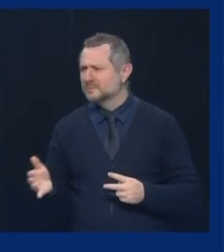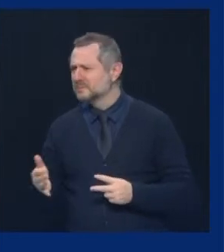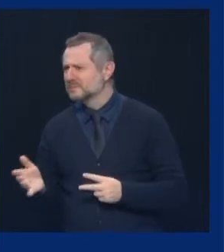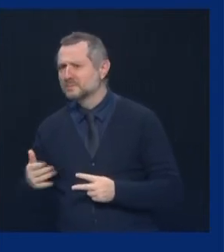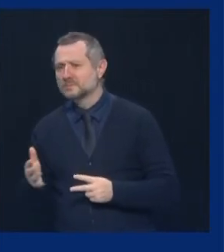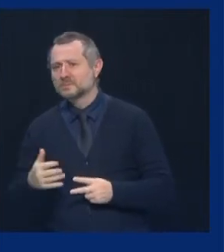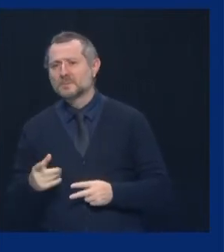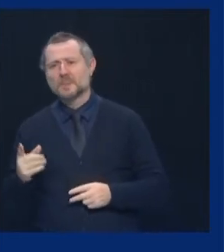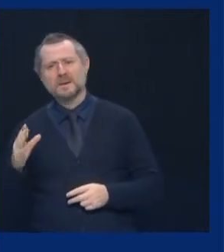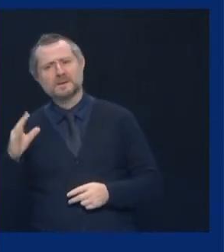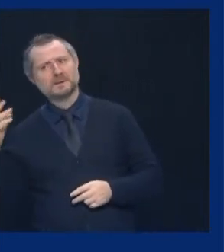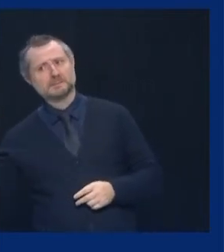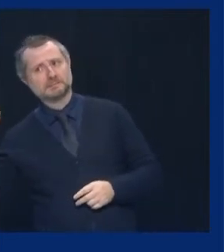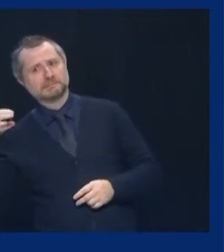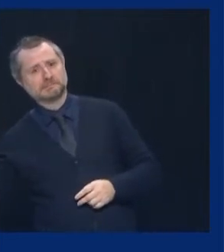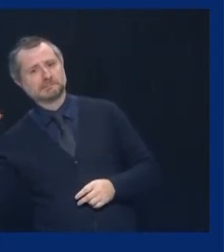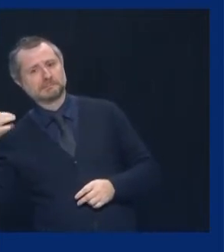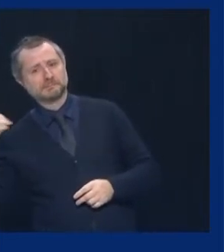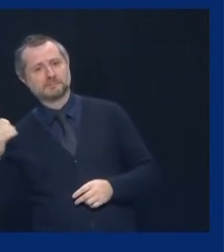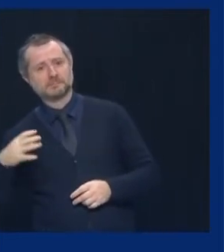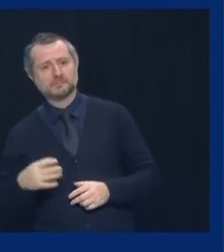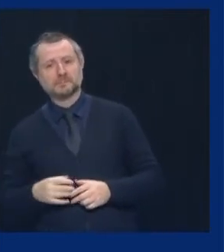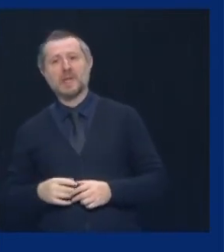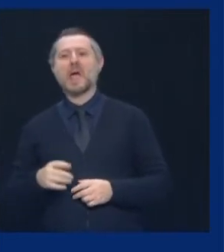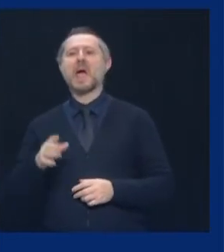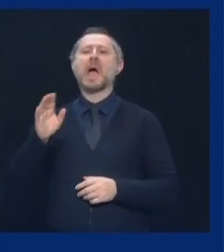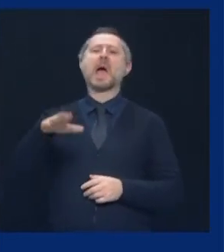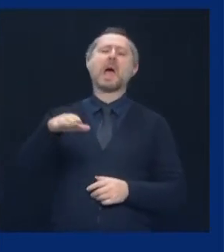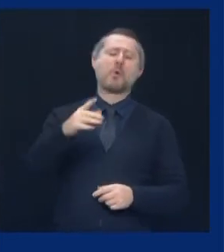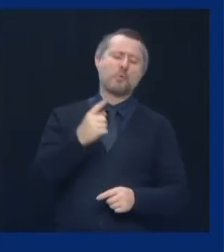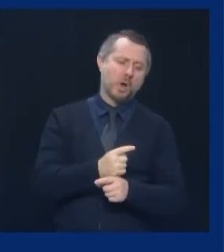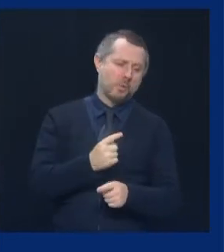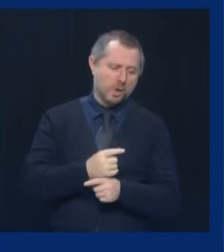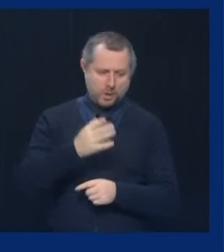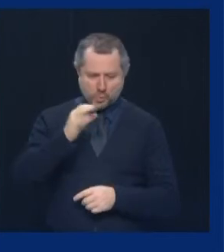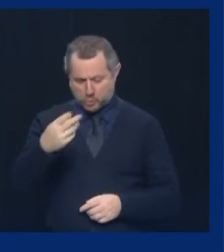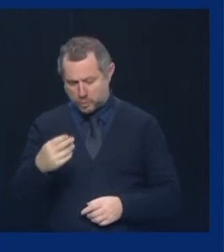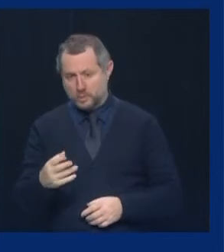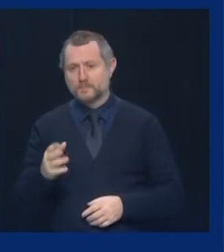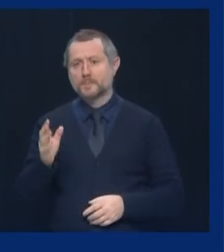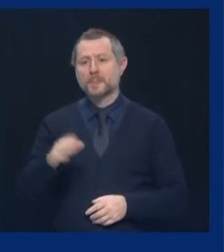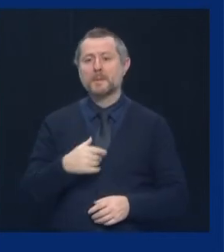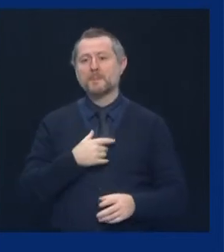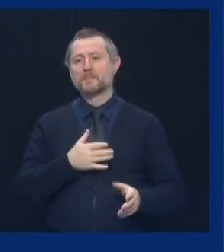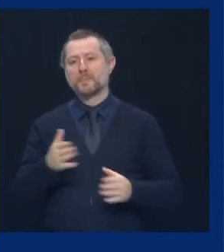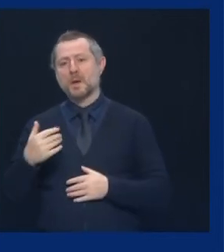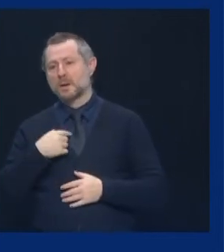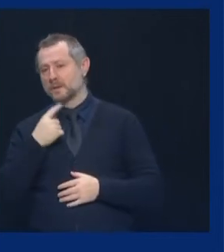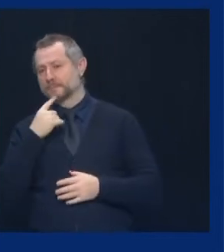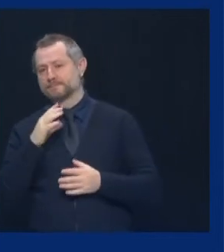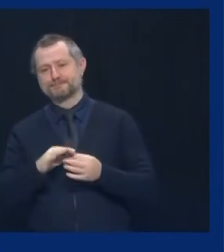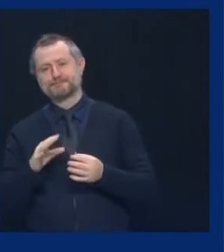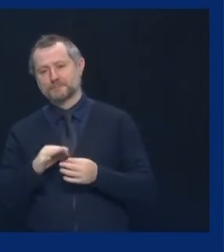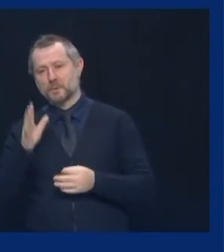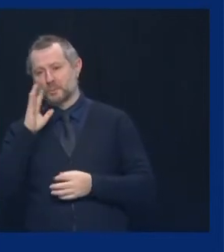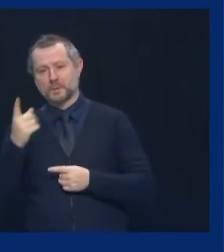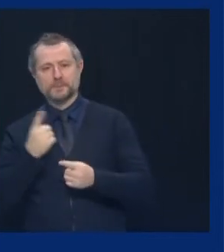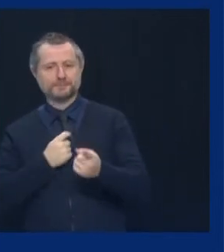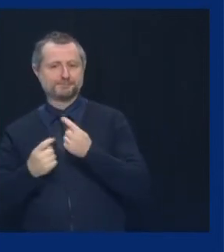WHAT WAS THE OTHER PART OF THE QUESTION, NICK?